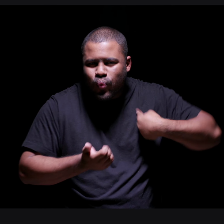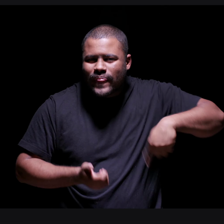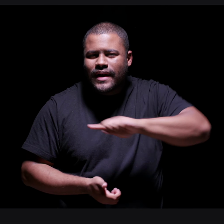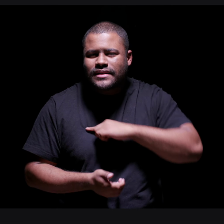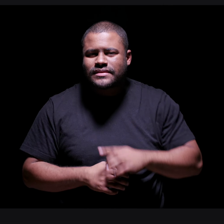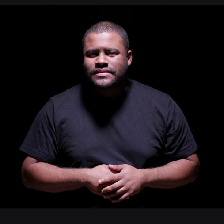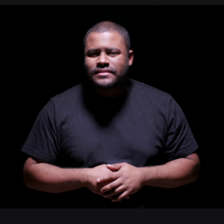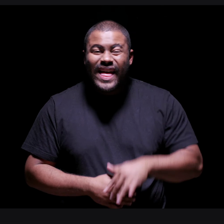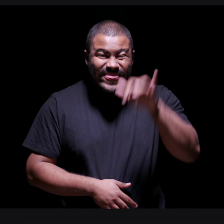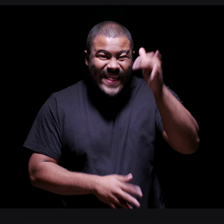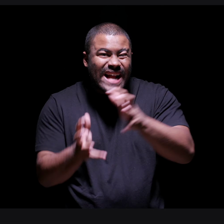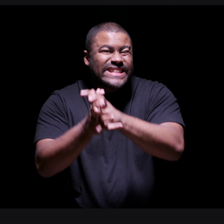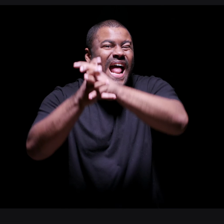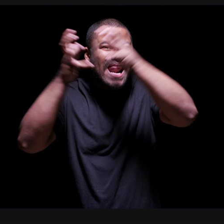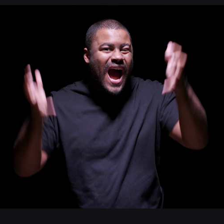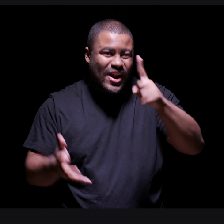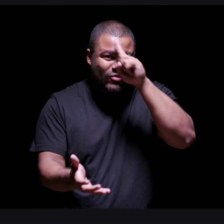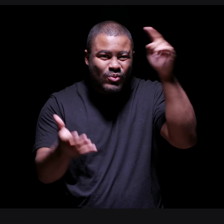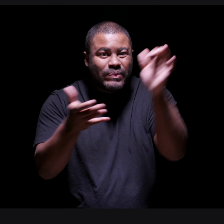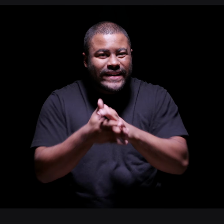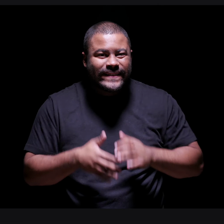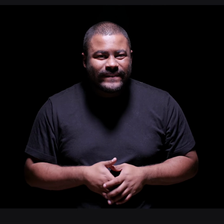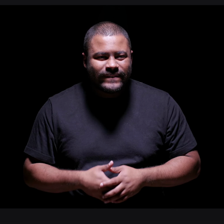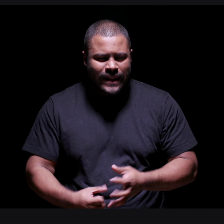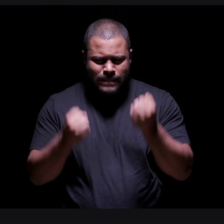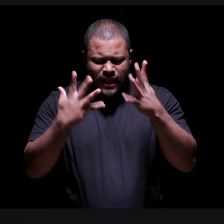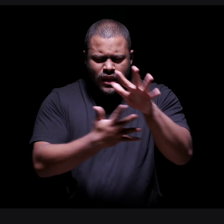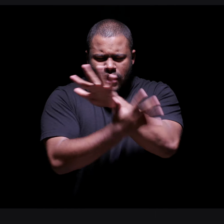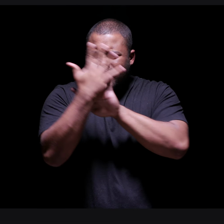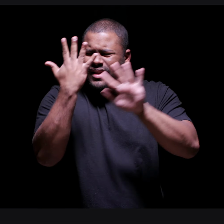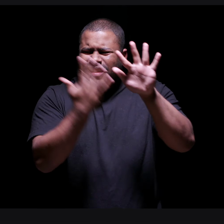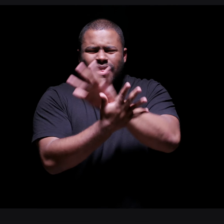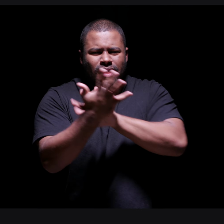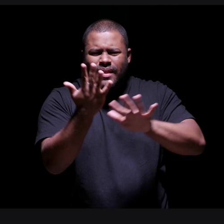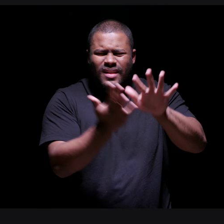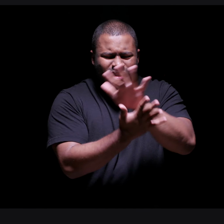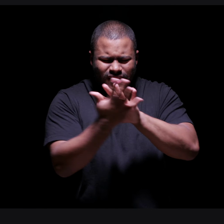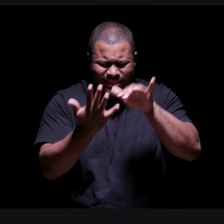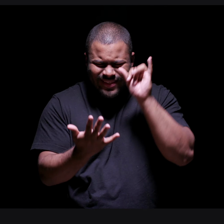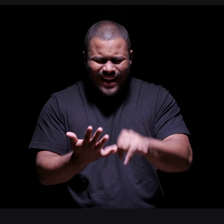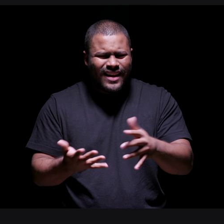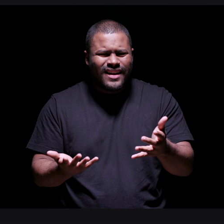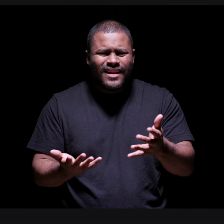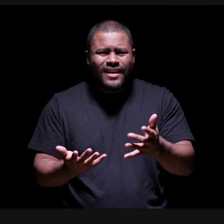But that is a lot to believe, and for many, it just crosses too many lines.